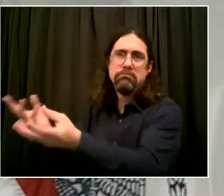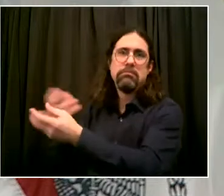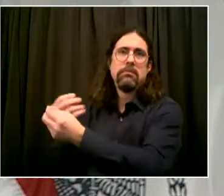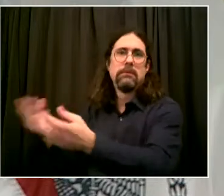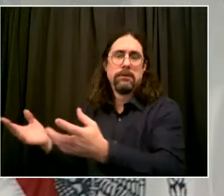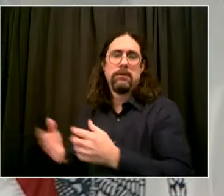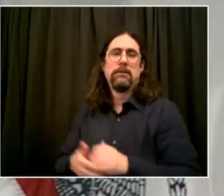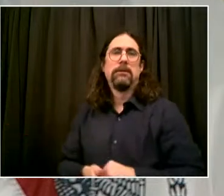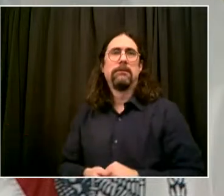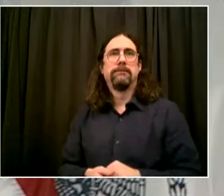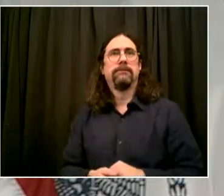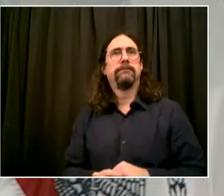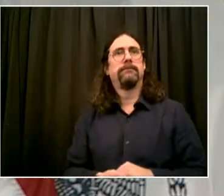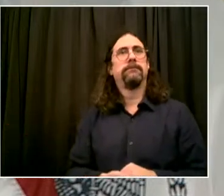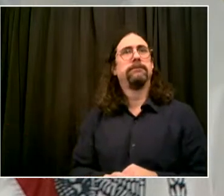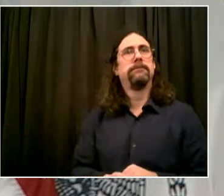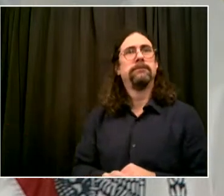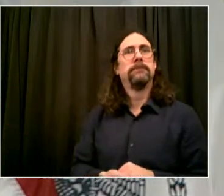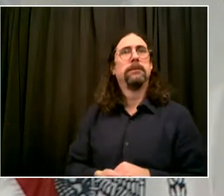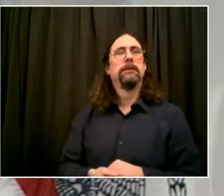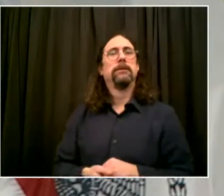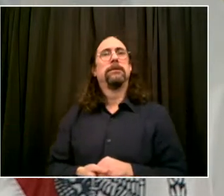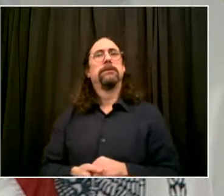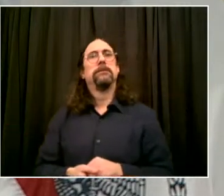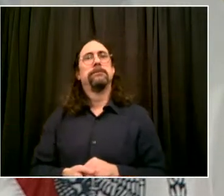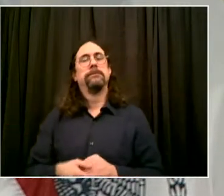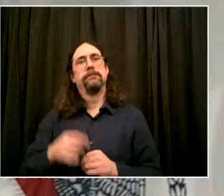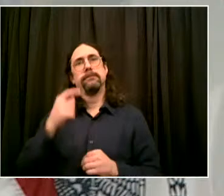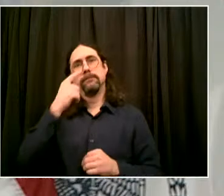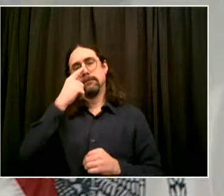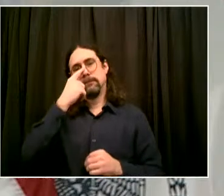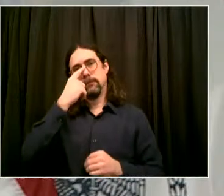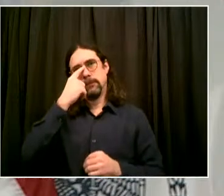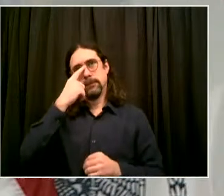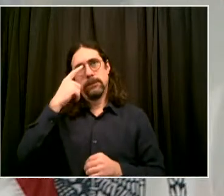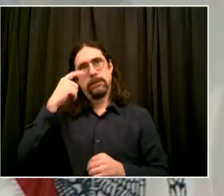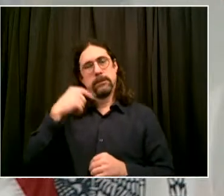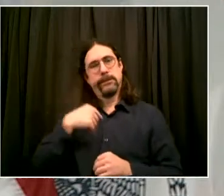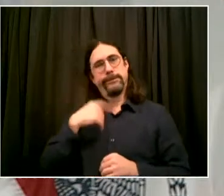GENERAL, THAT IS NOT A NEWSFLASH. THE MAJORITY OF NEW YORKERS WANT THE VACCINE BUT